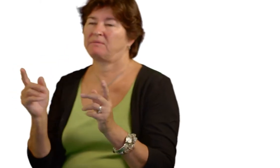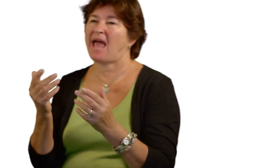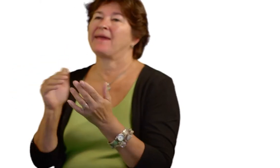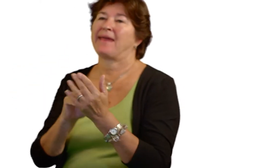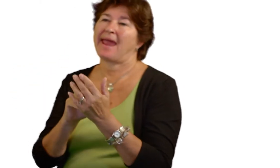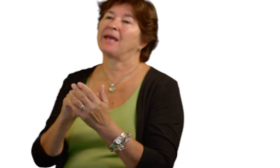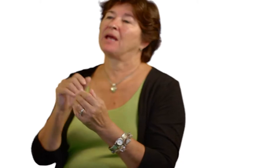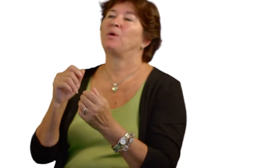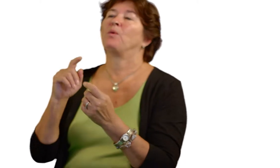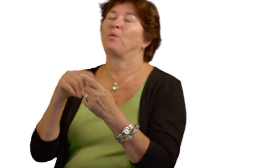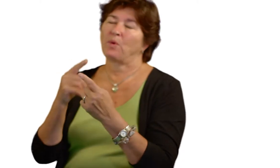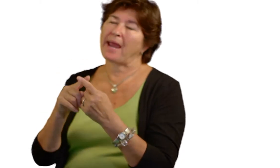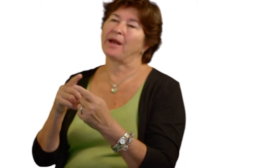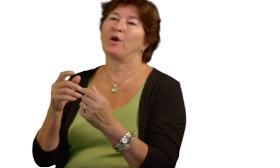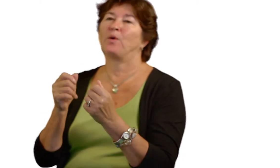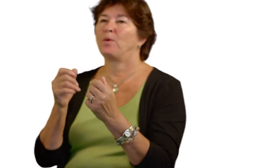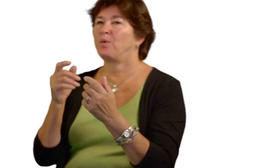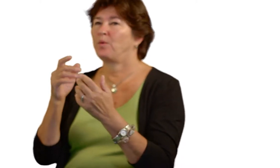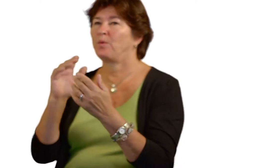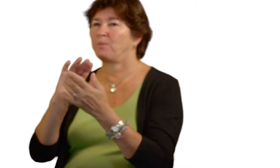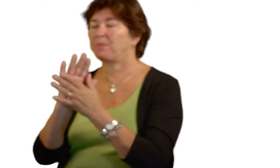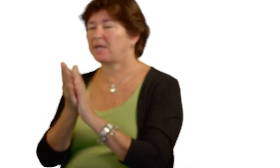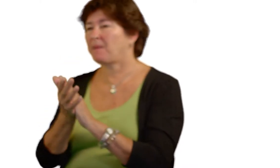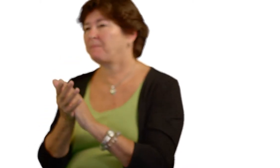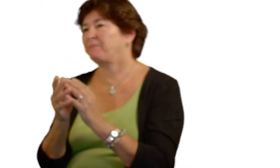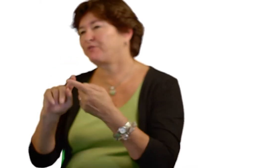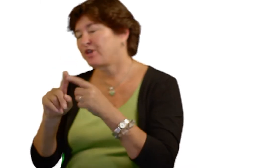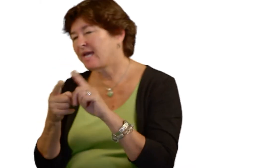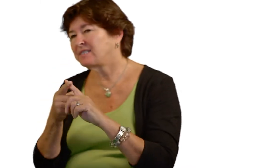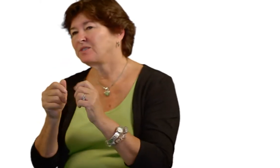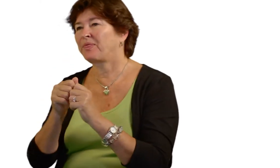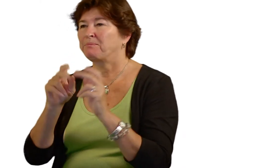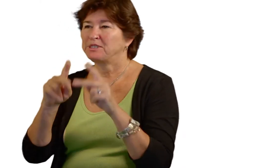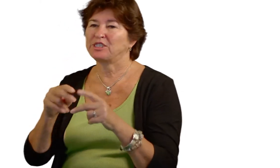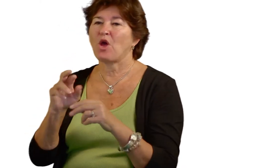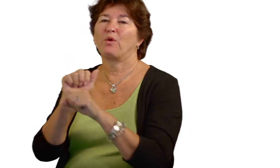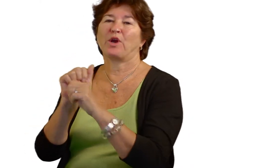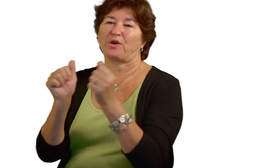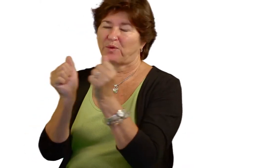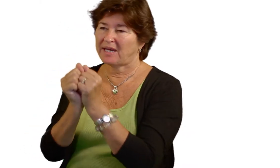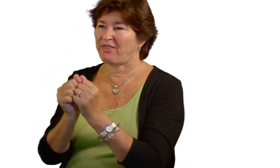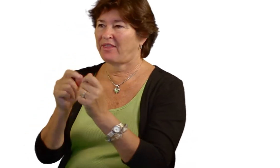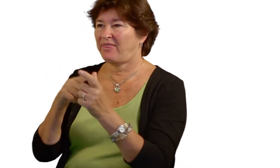And again, when you become friends with a person,